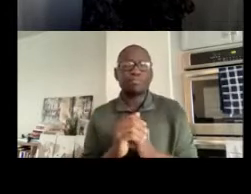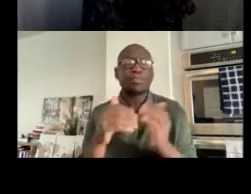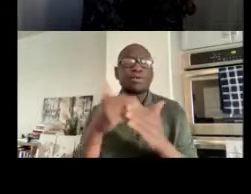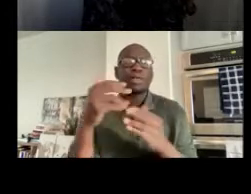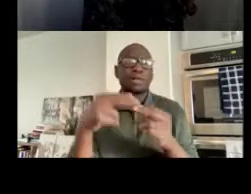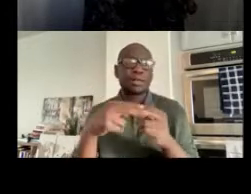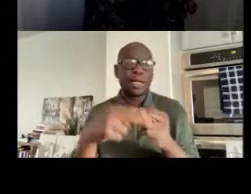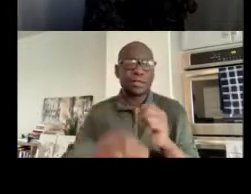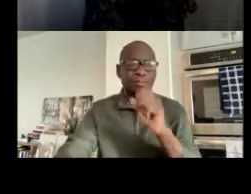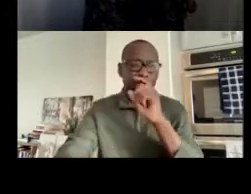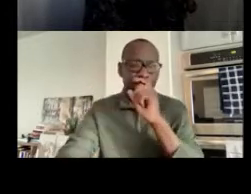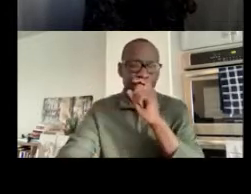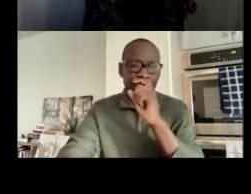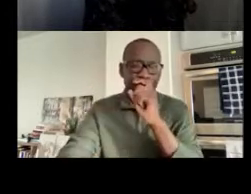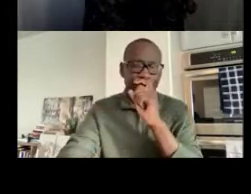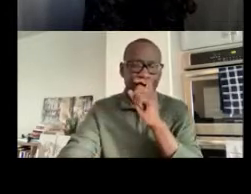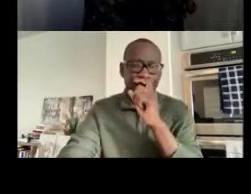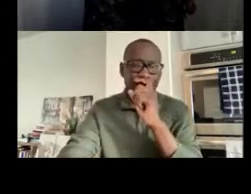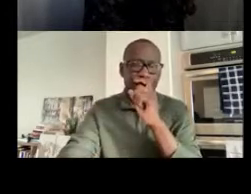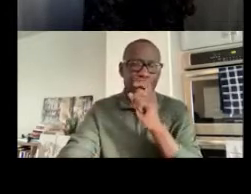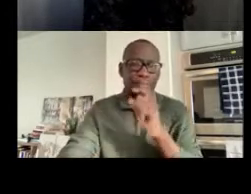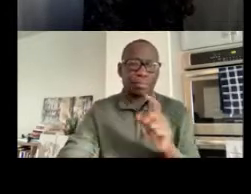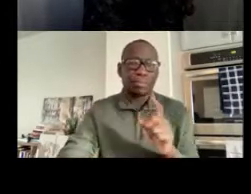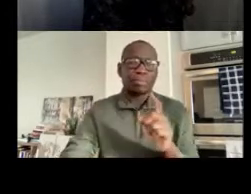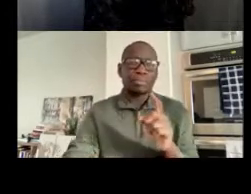towards deaf and hard of hearing students. If you could move on to the next slide.